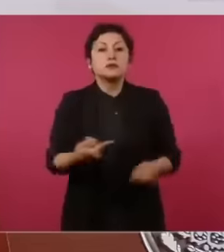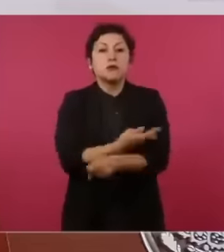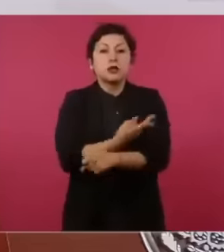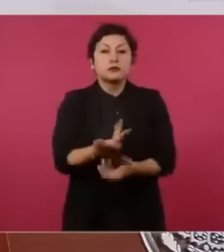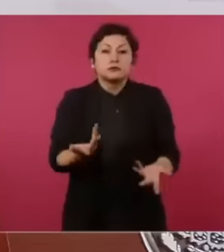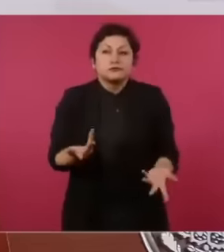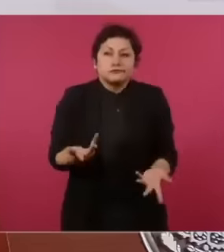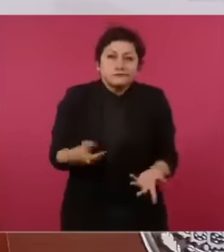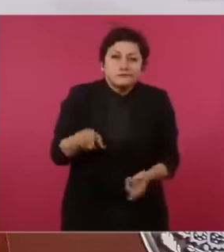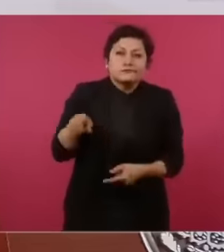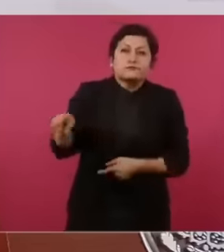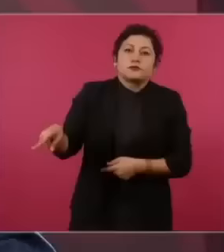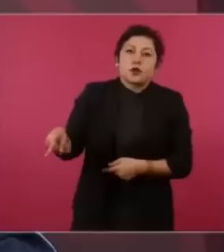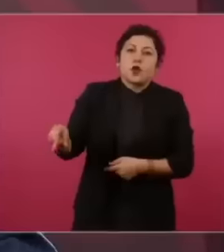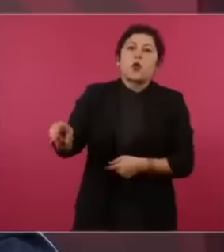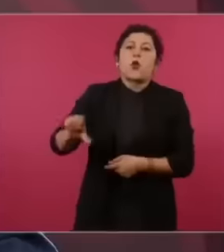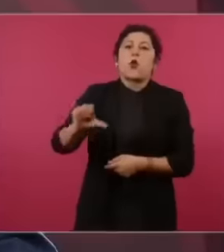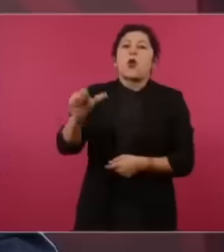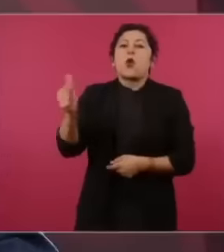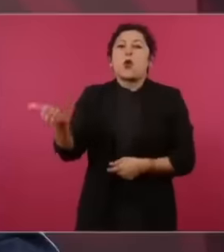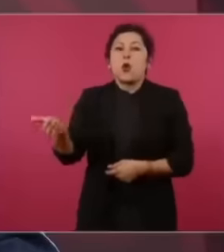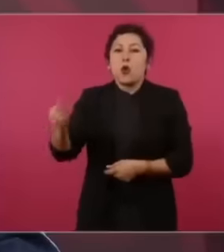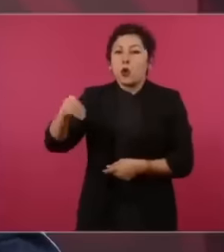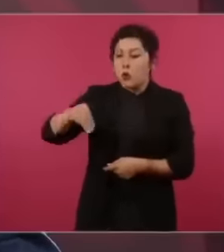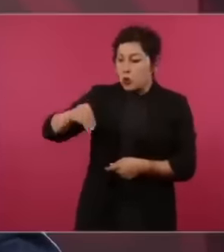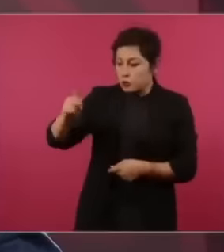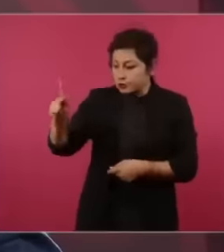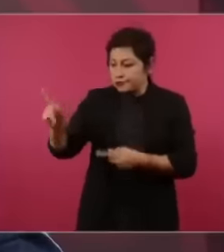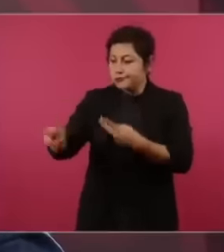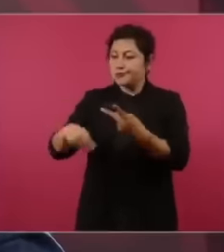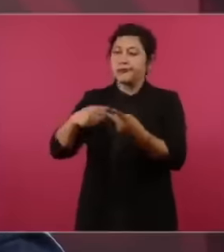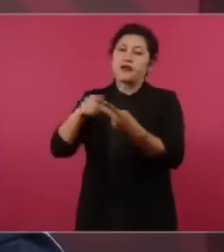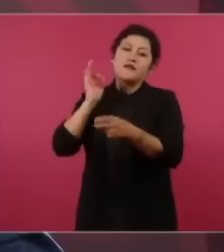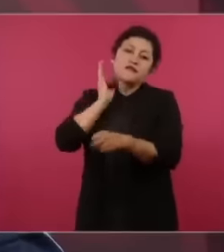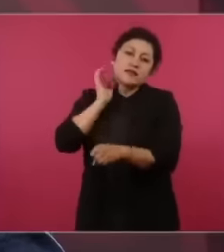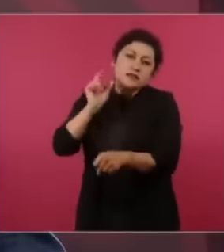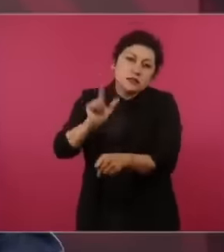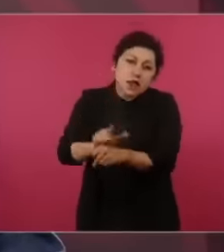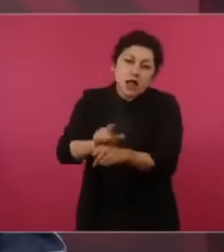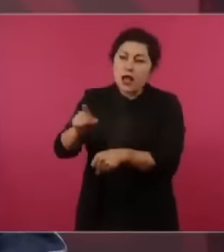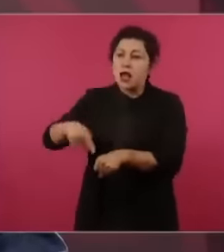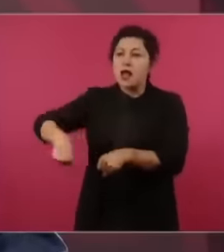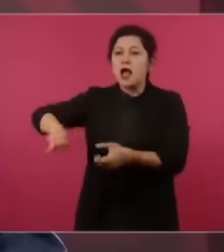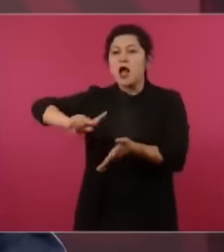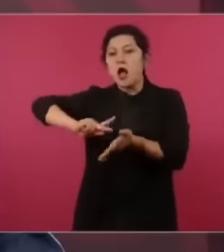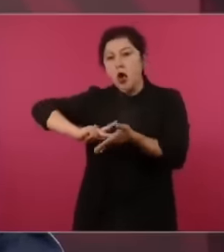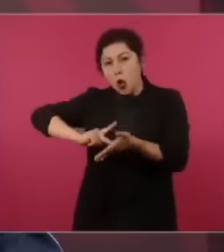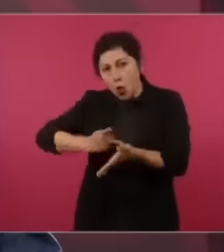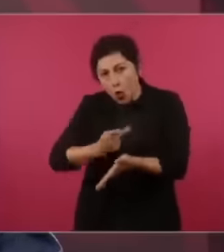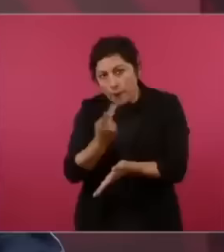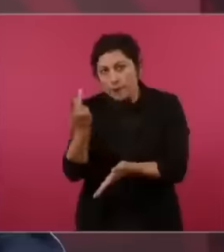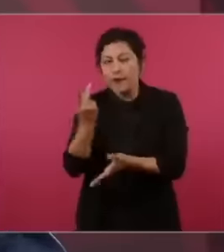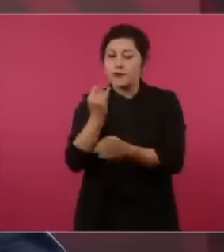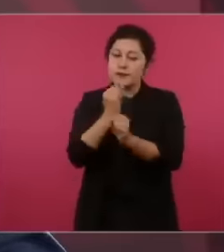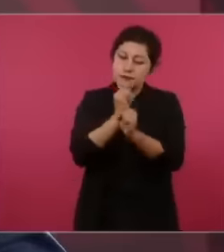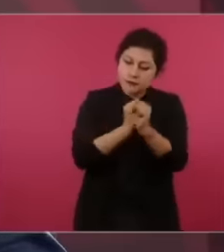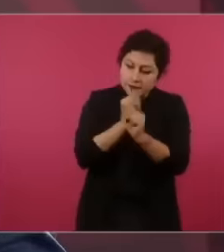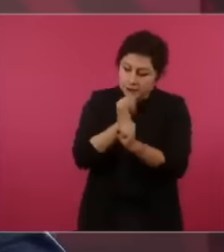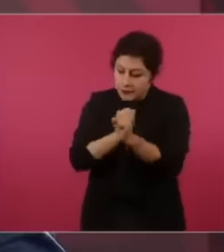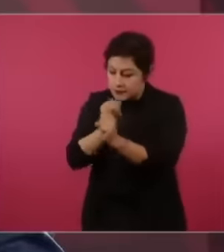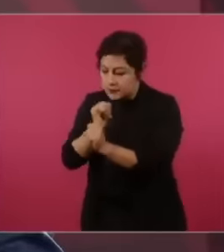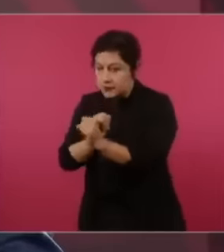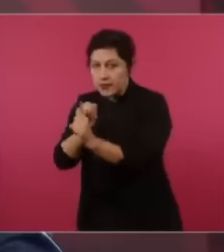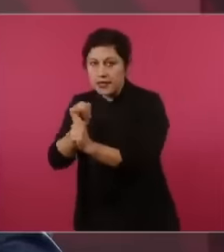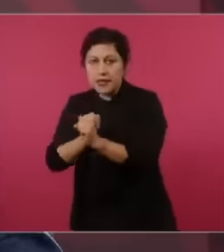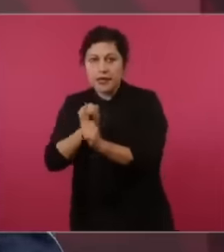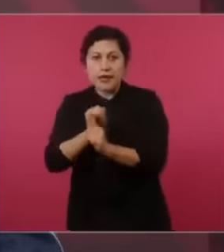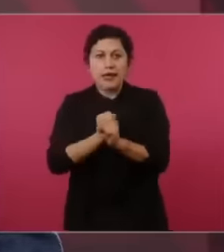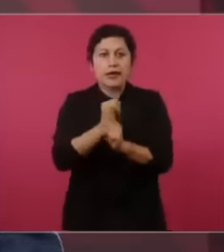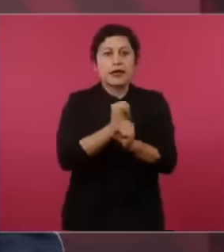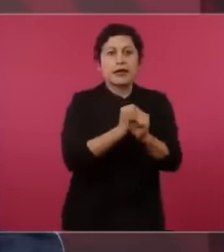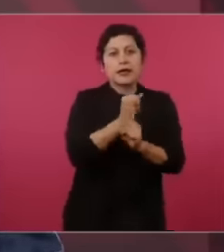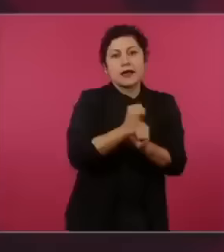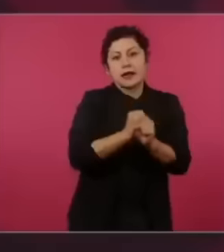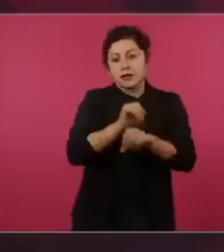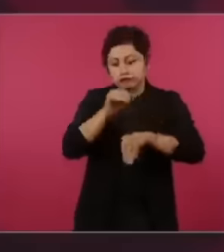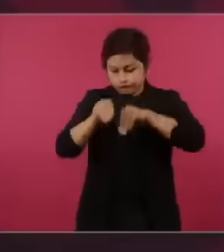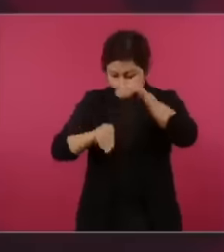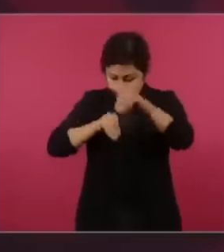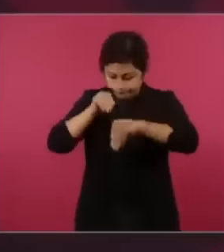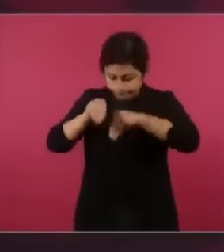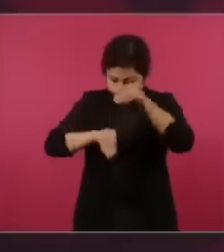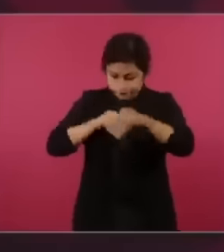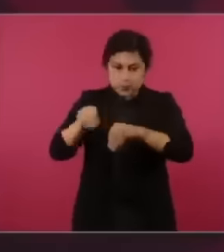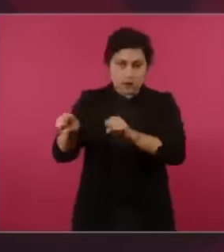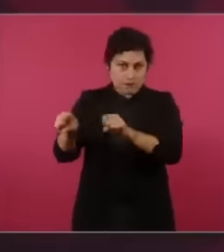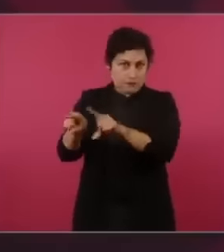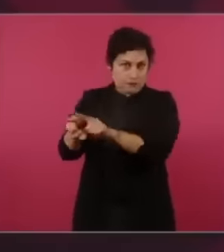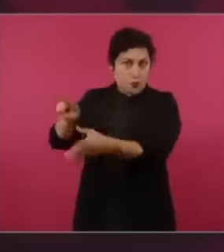appeal in 3 months and the lawyers also do their job. the prosecutor's office or in the new